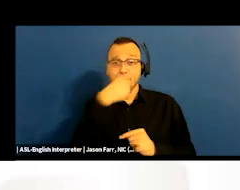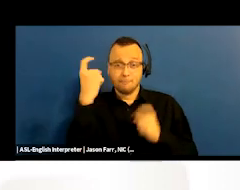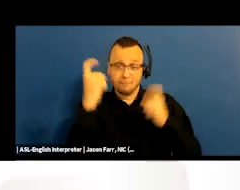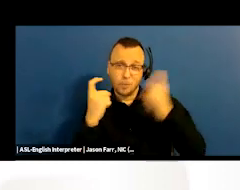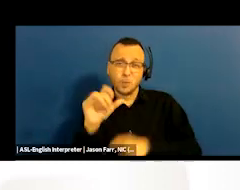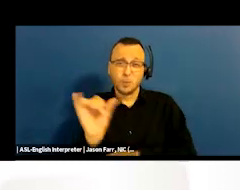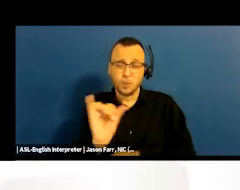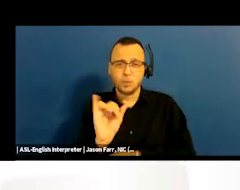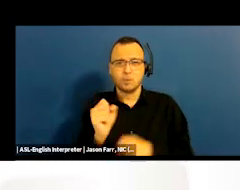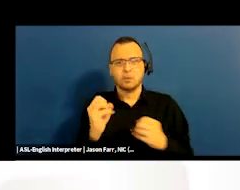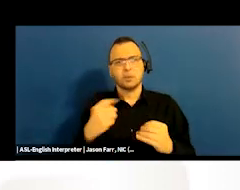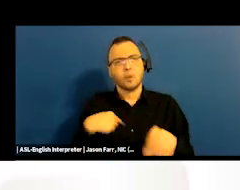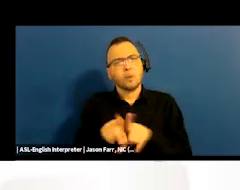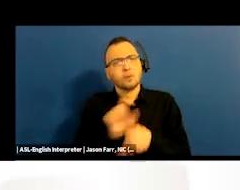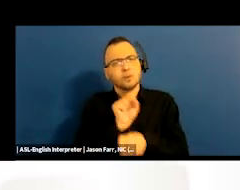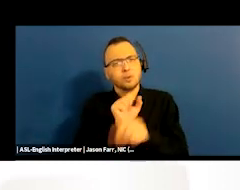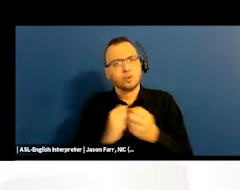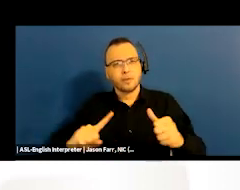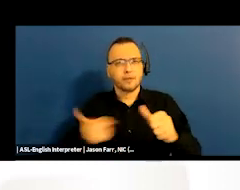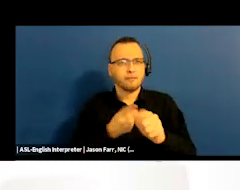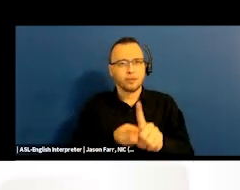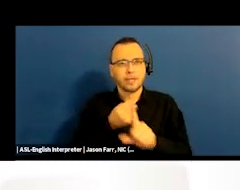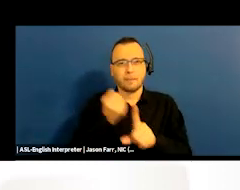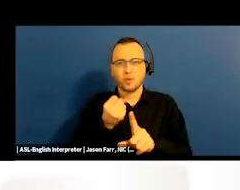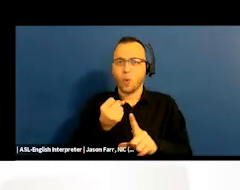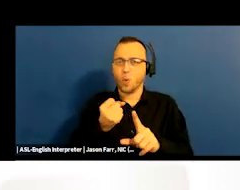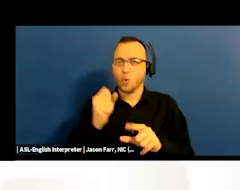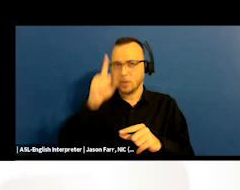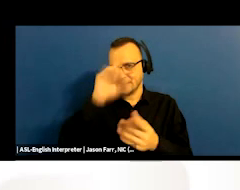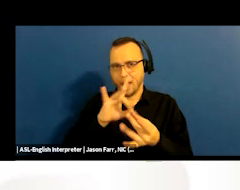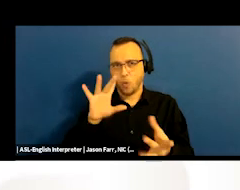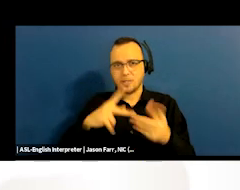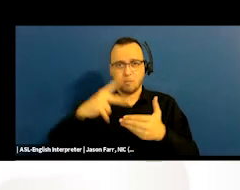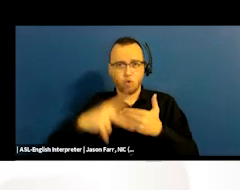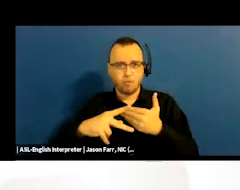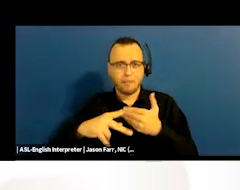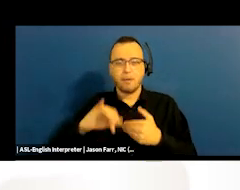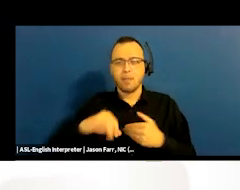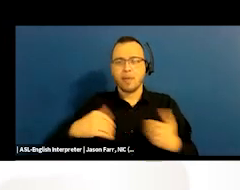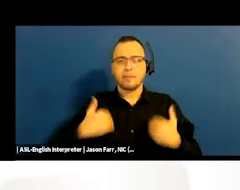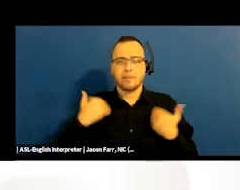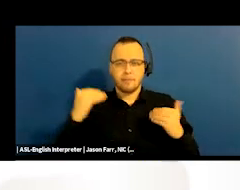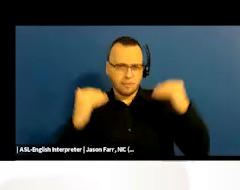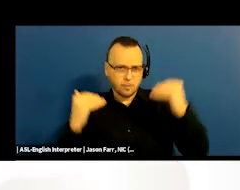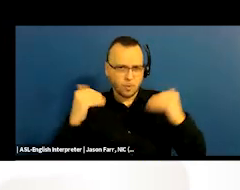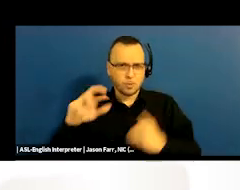I've heard some different things over the years working that people think some different, strange things. So you just kind of stay calm and kinda keep